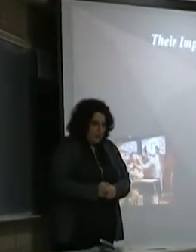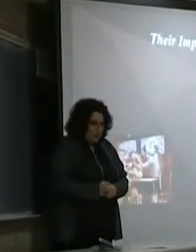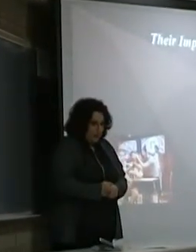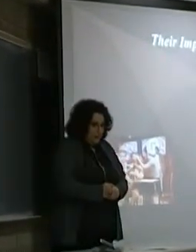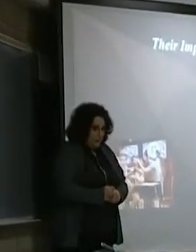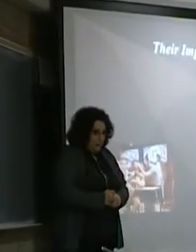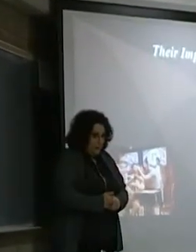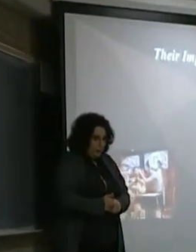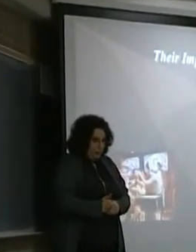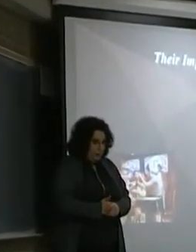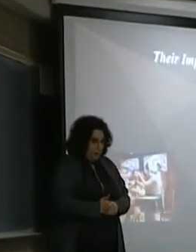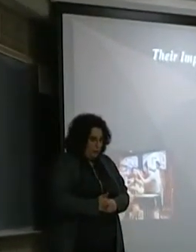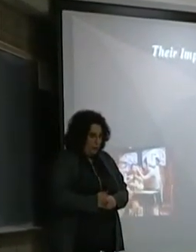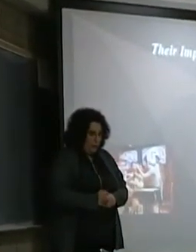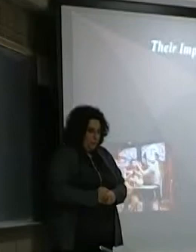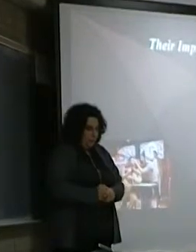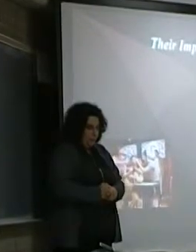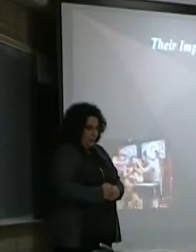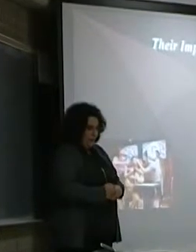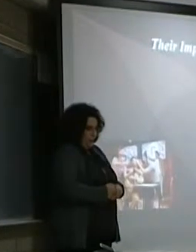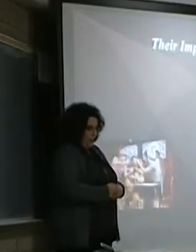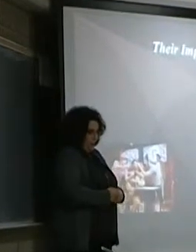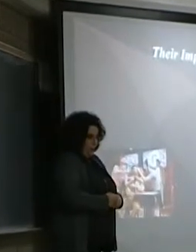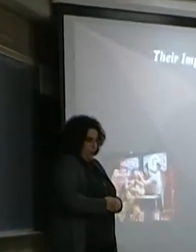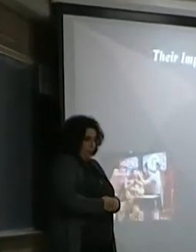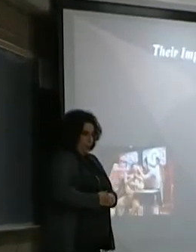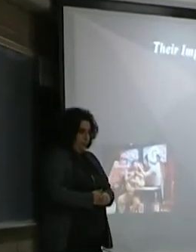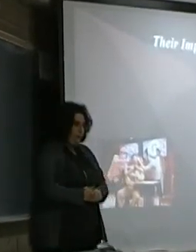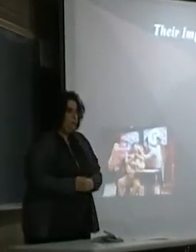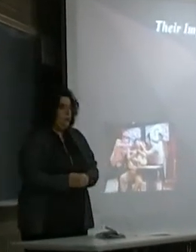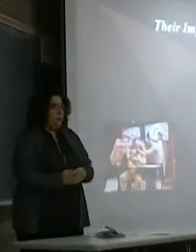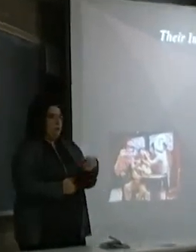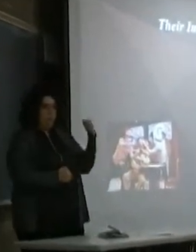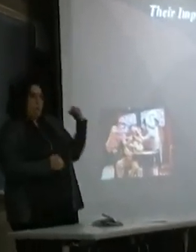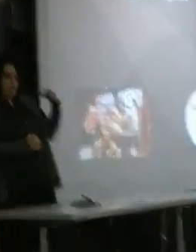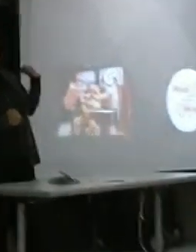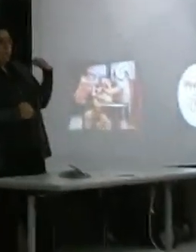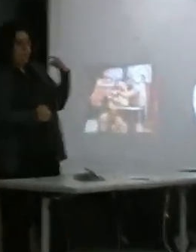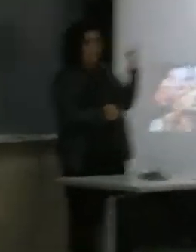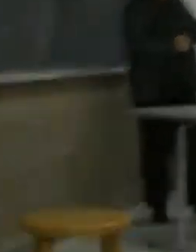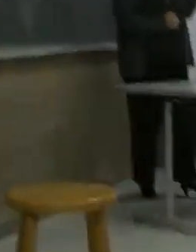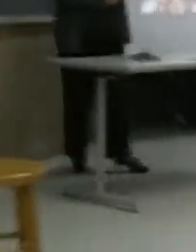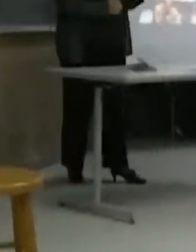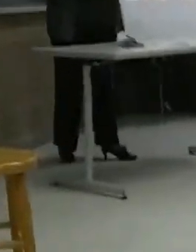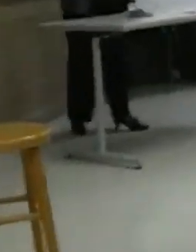Besides the preserved films at the Library of Congress, which you were just able to take a view of,